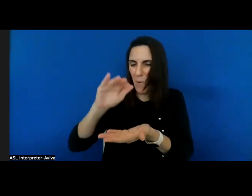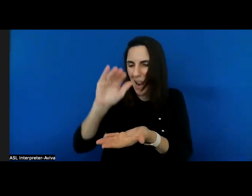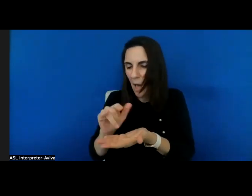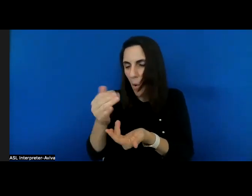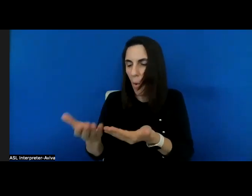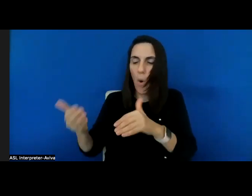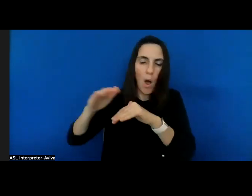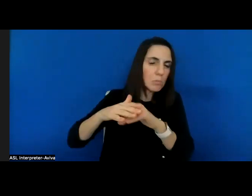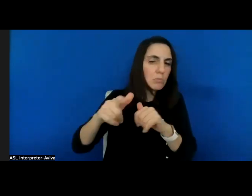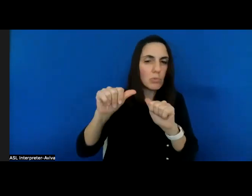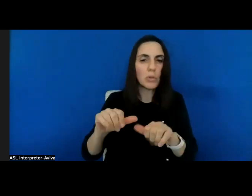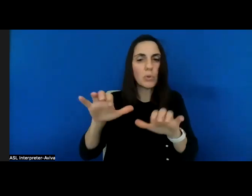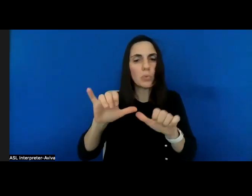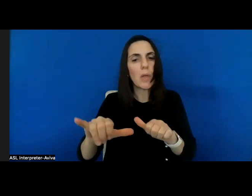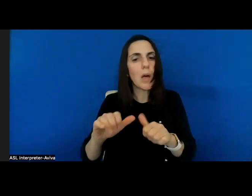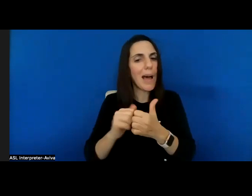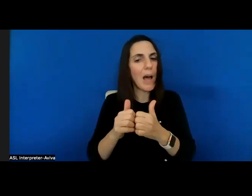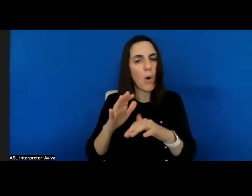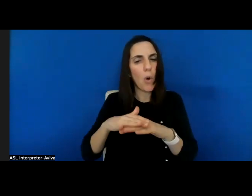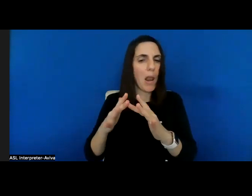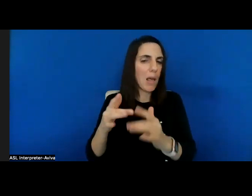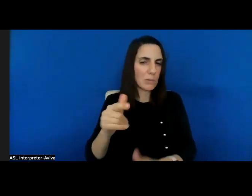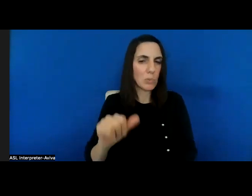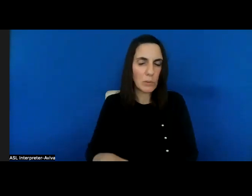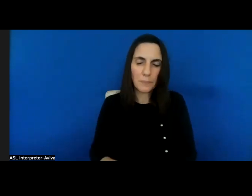come out. 11:44:01 And you usually people do that through